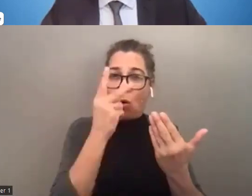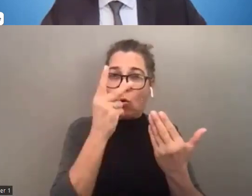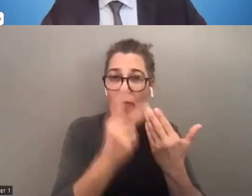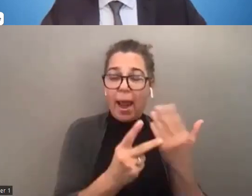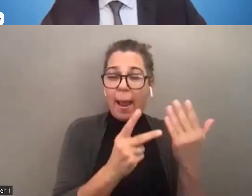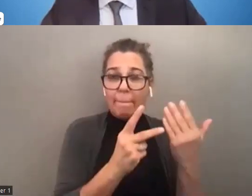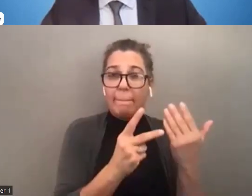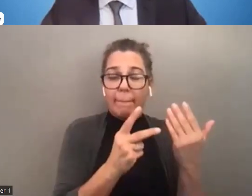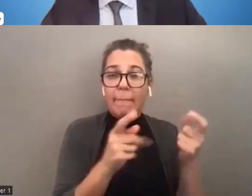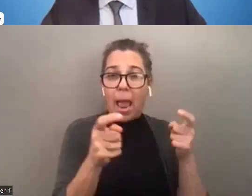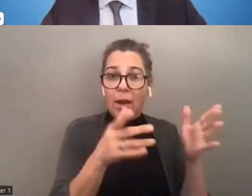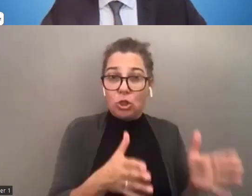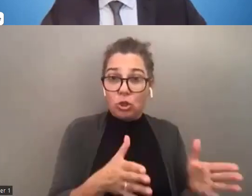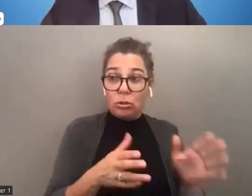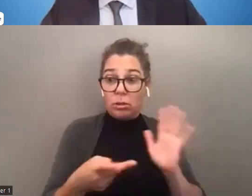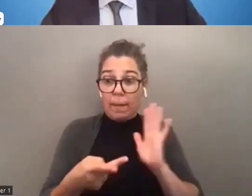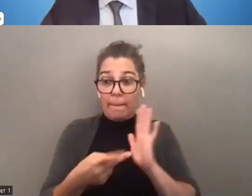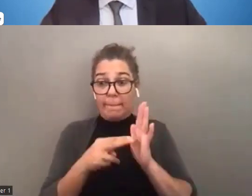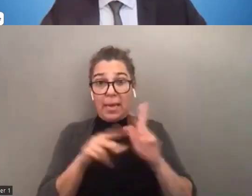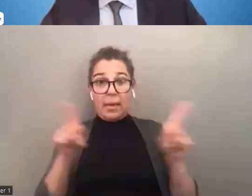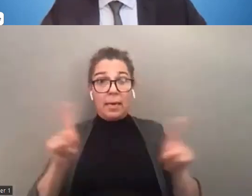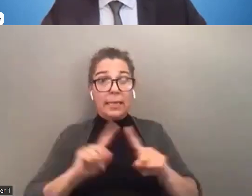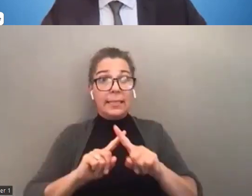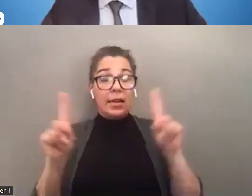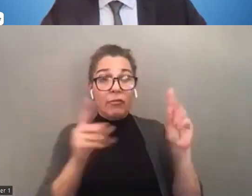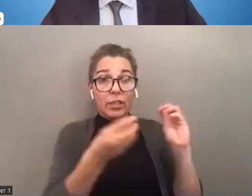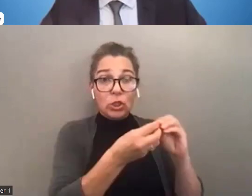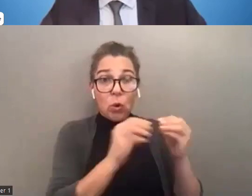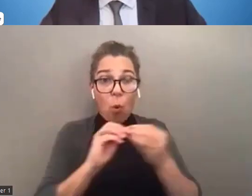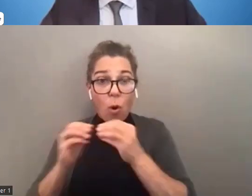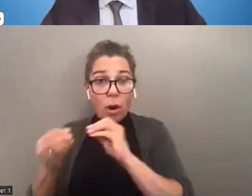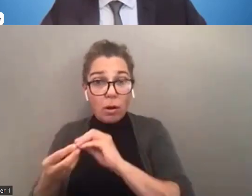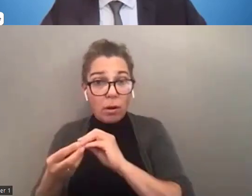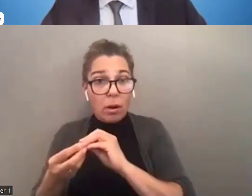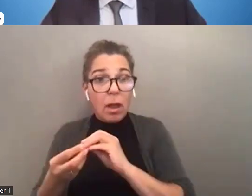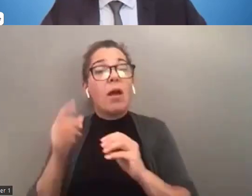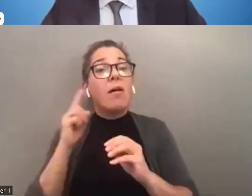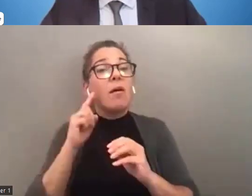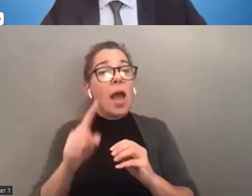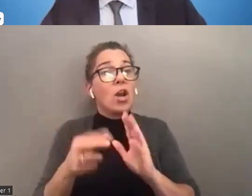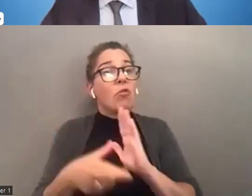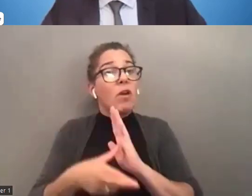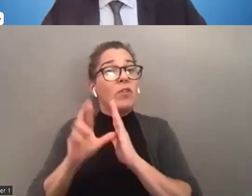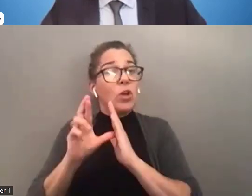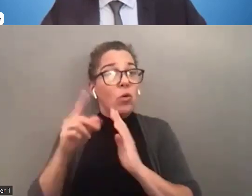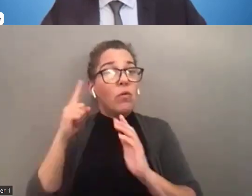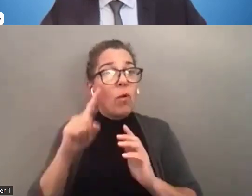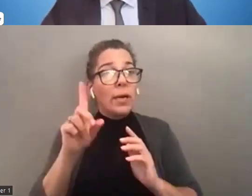and then separately a review of the DMS plans? How does that work, Cindy?